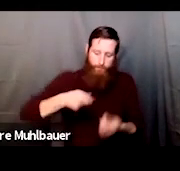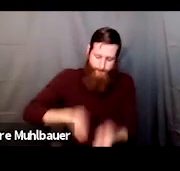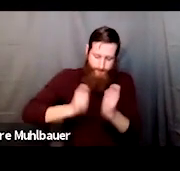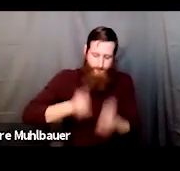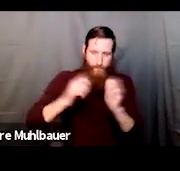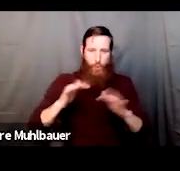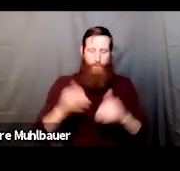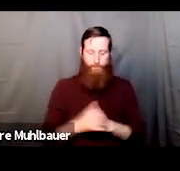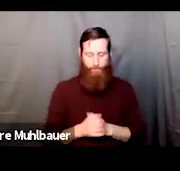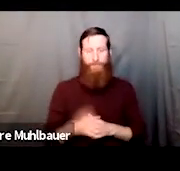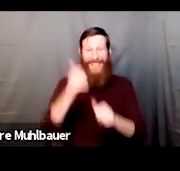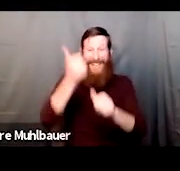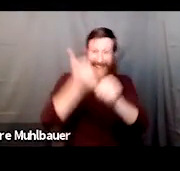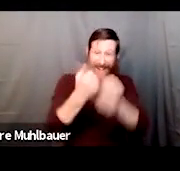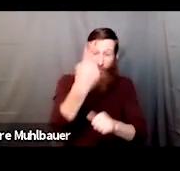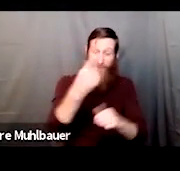Everybody in the group needs to carry all 3 of these pieces of gear.